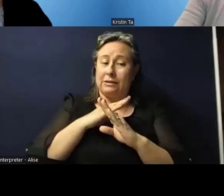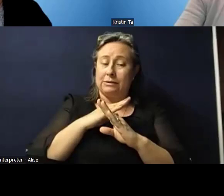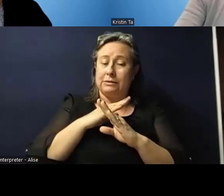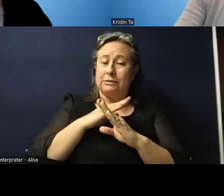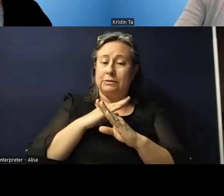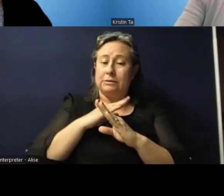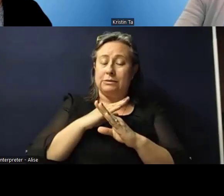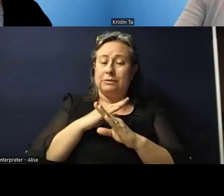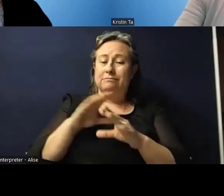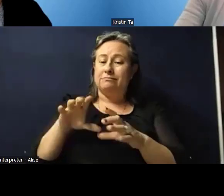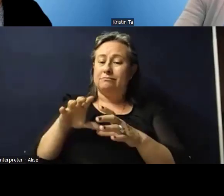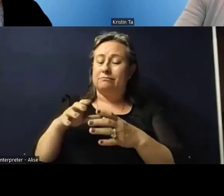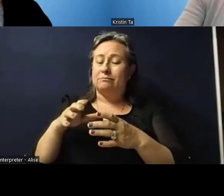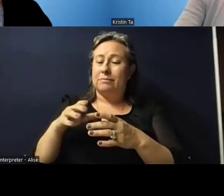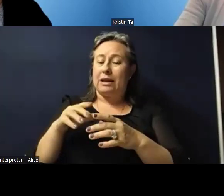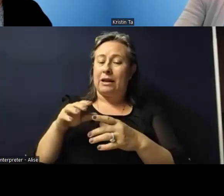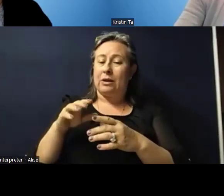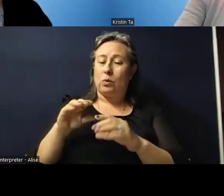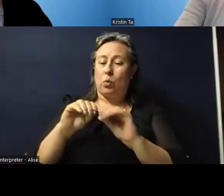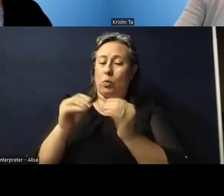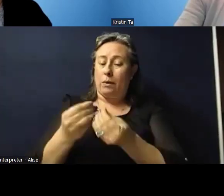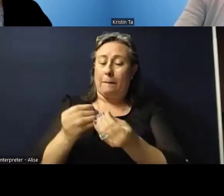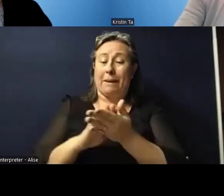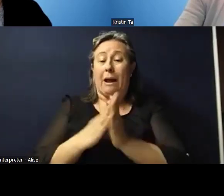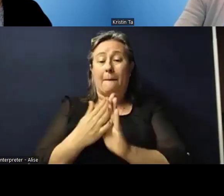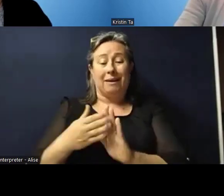from being an eligible institution or if there are ...